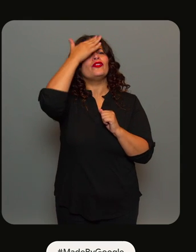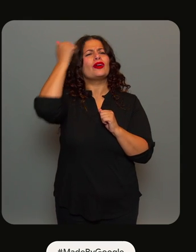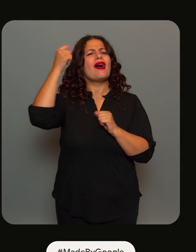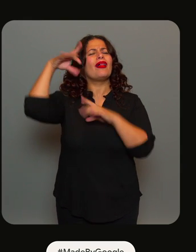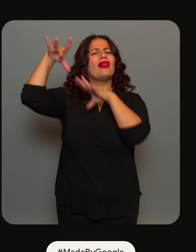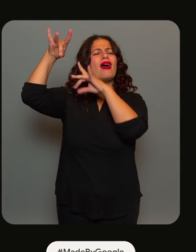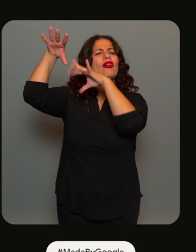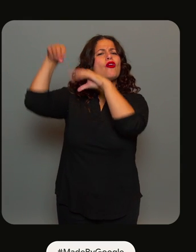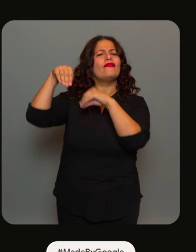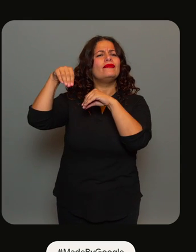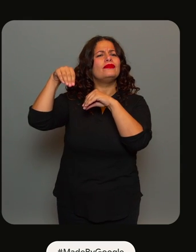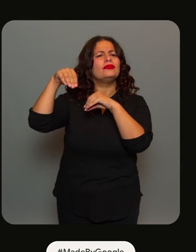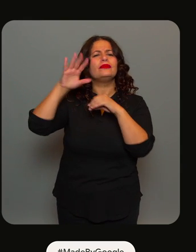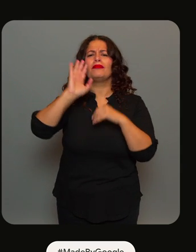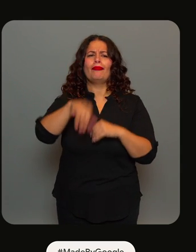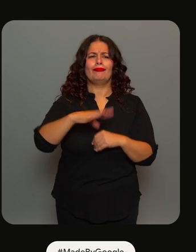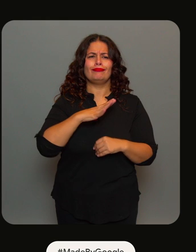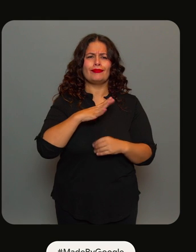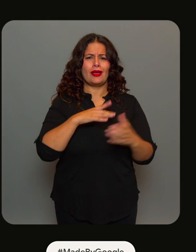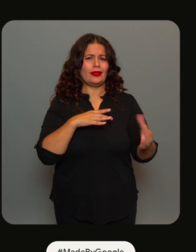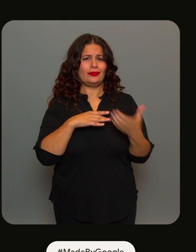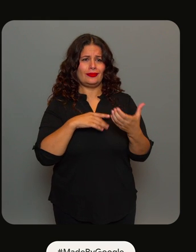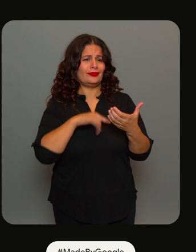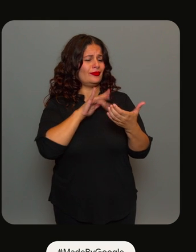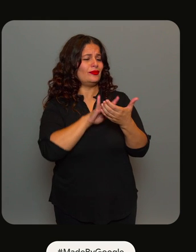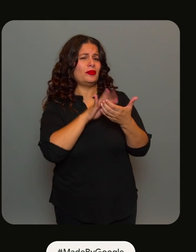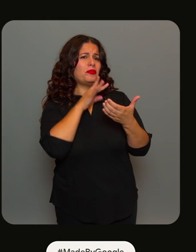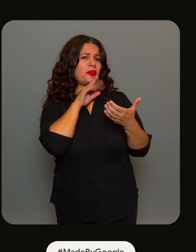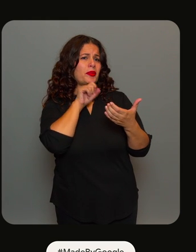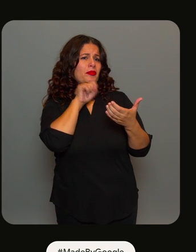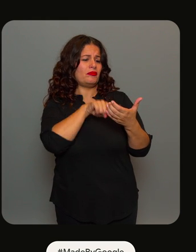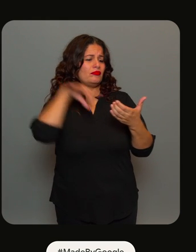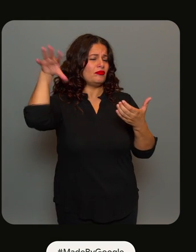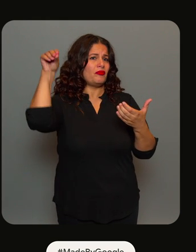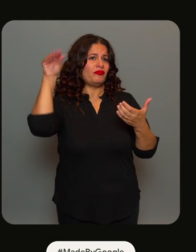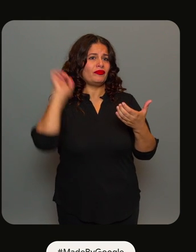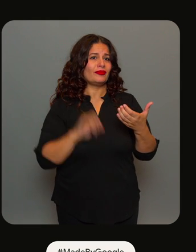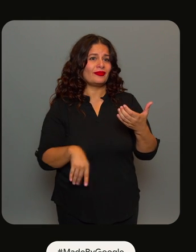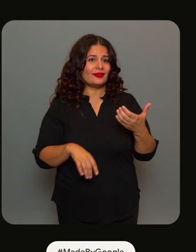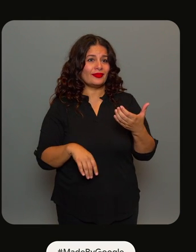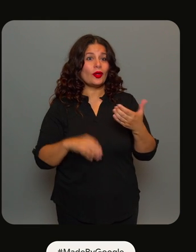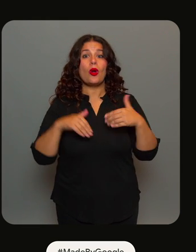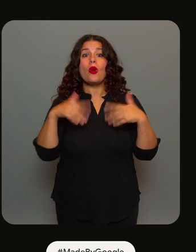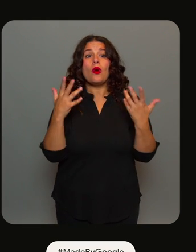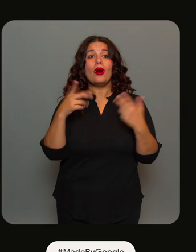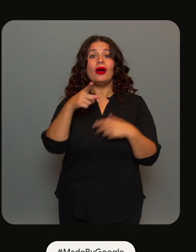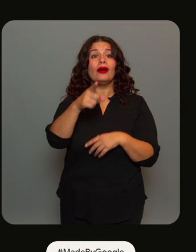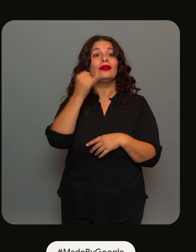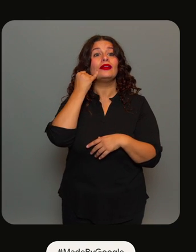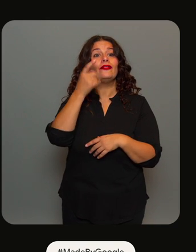Do it from your phone. With your Nest doorbell, you don't have to get up when someone comes to your door.